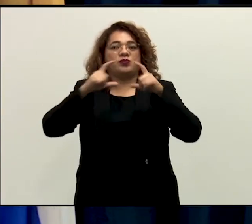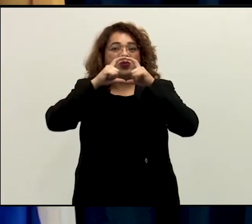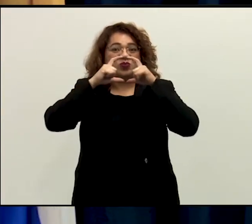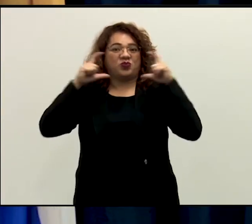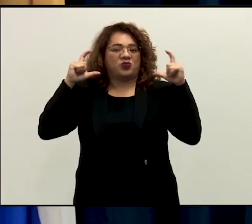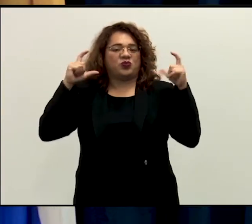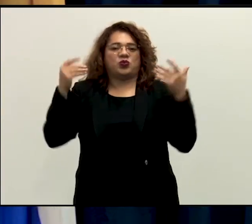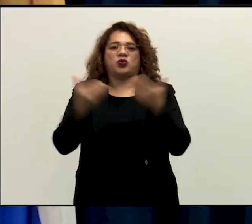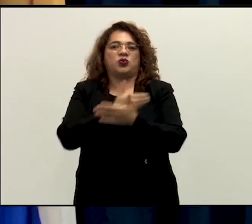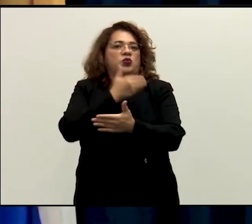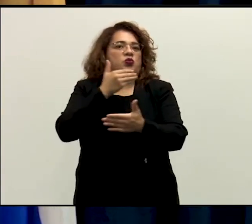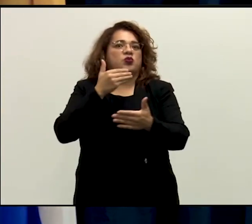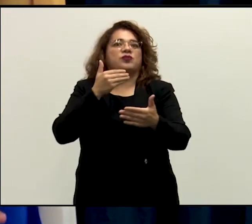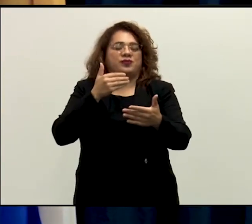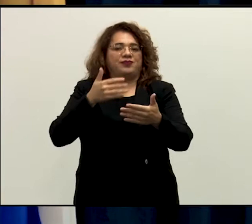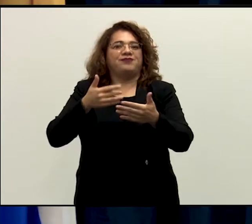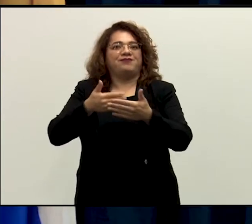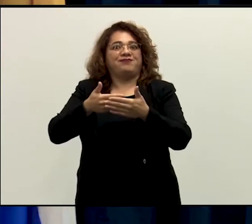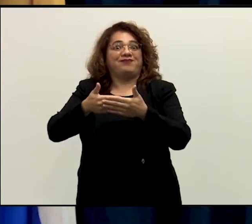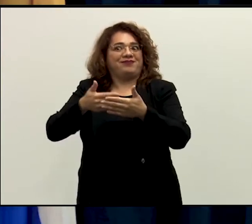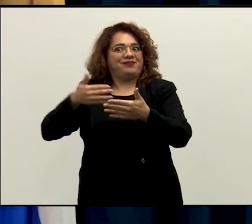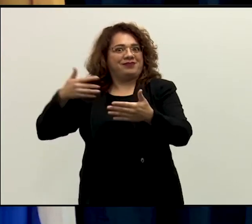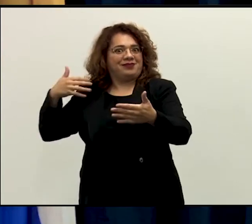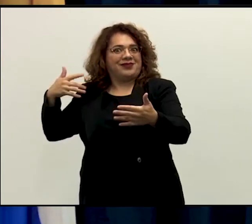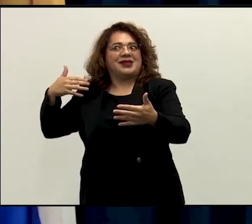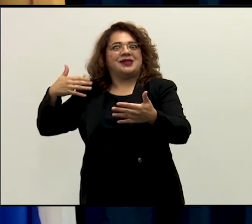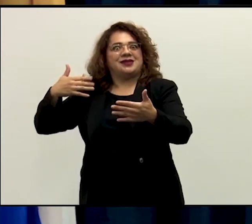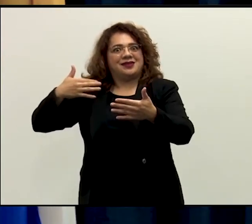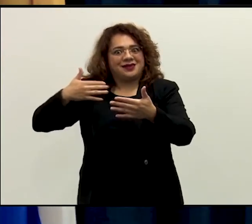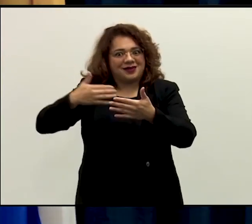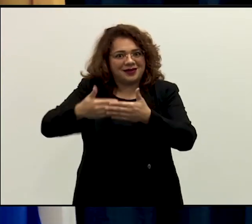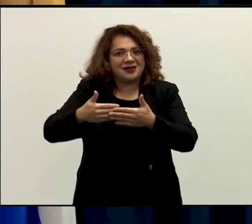date for us to kind of look back kind of on the progress we've made and that kind of starts